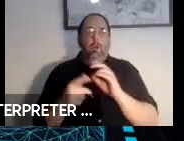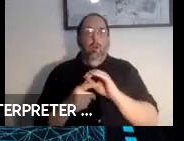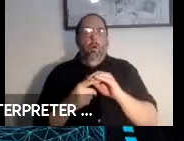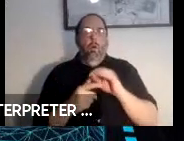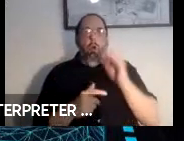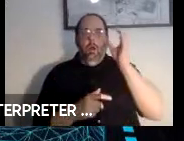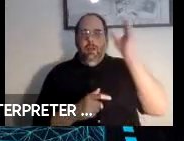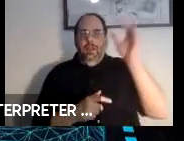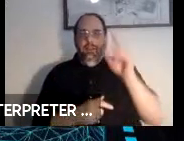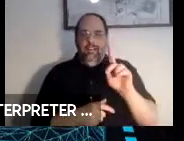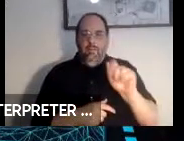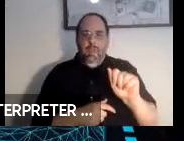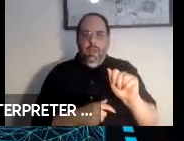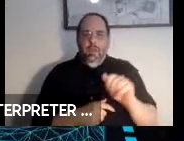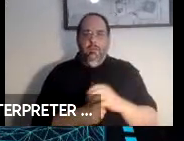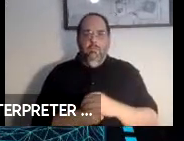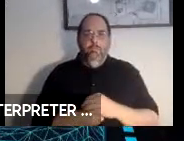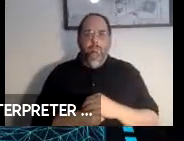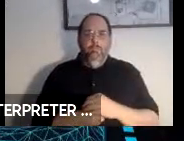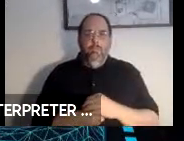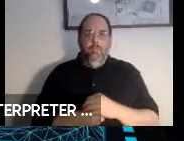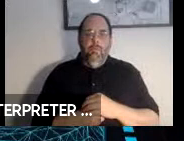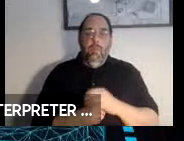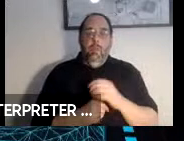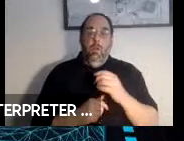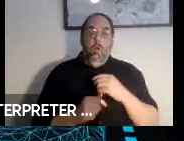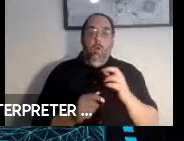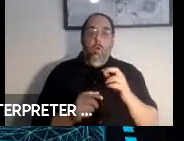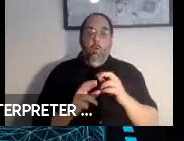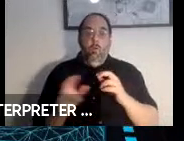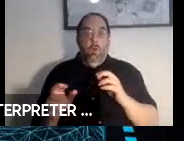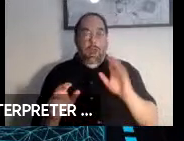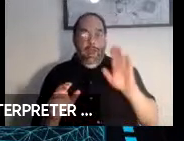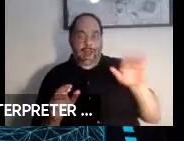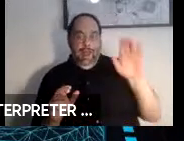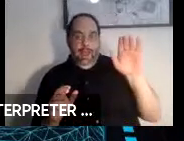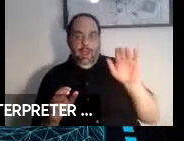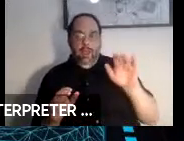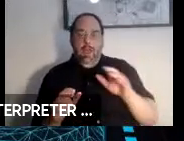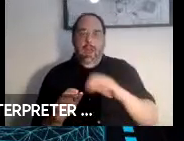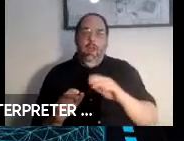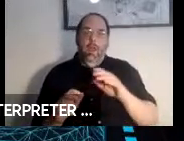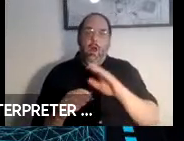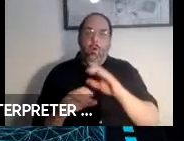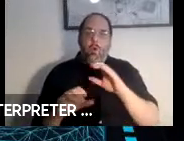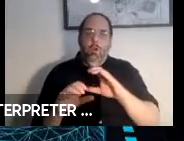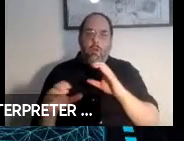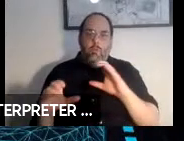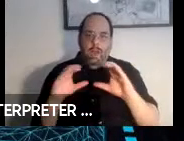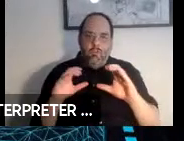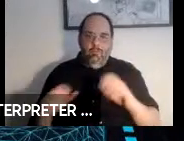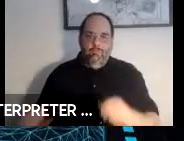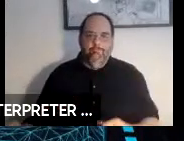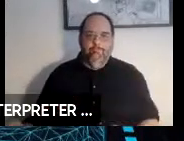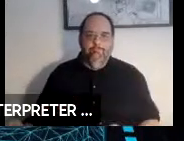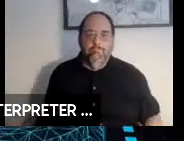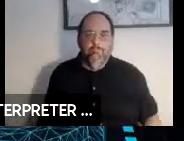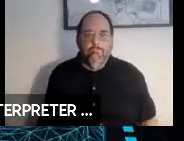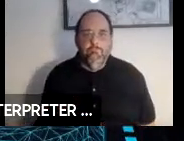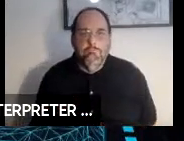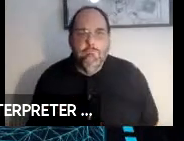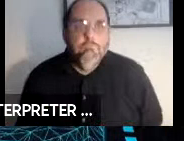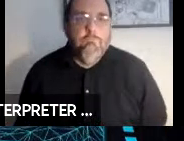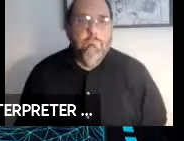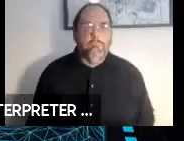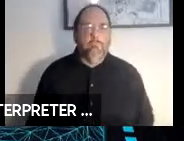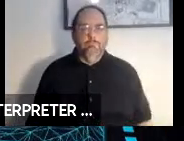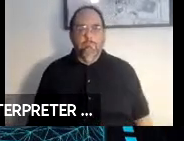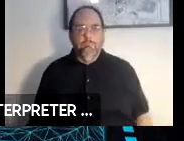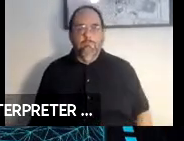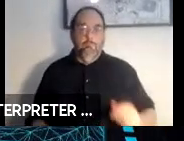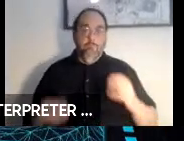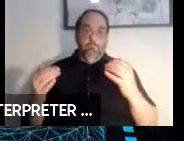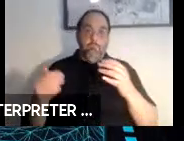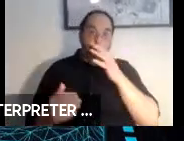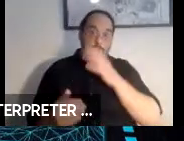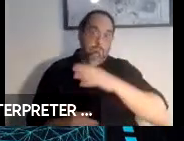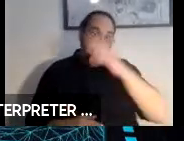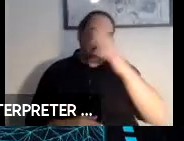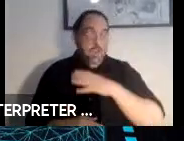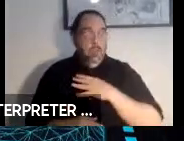Part II, on ride-hailing and on-board communication. Ladies and gentlemen, public